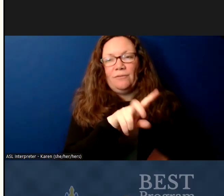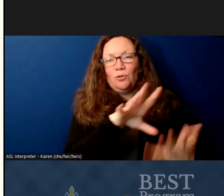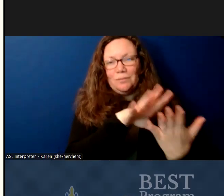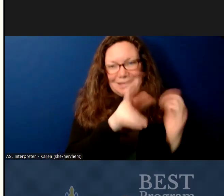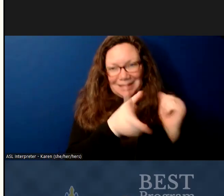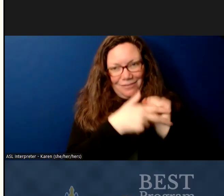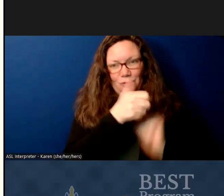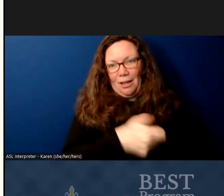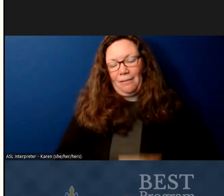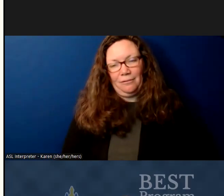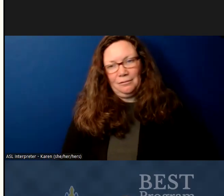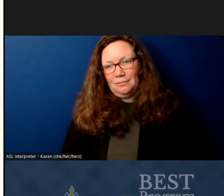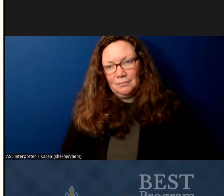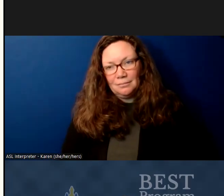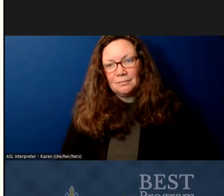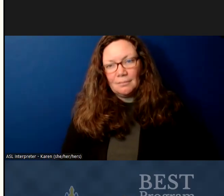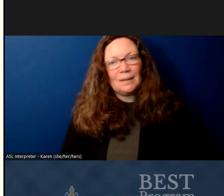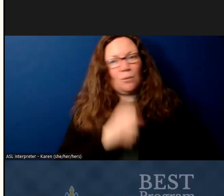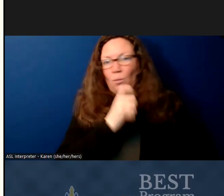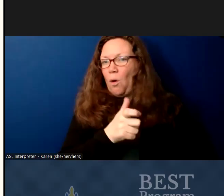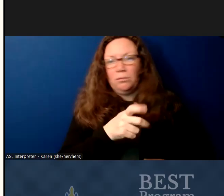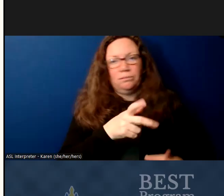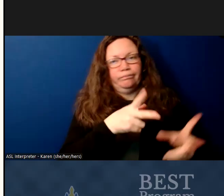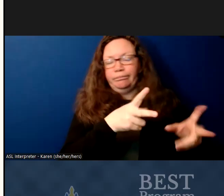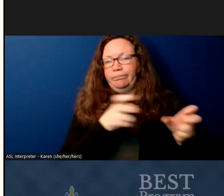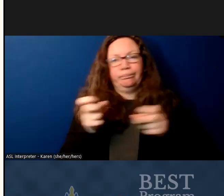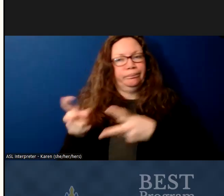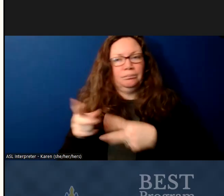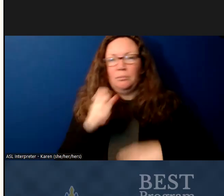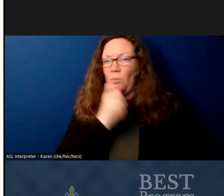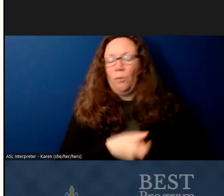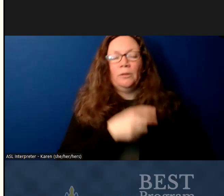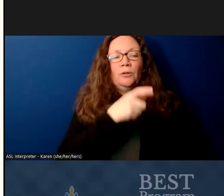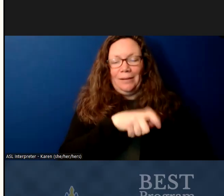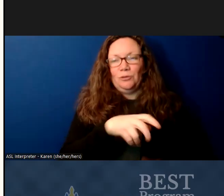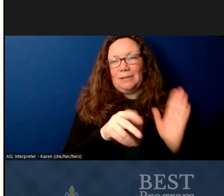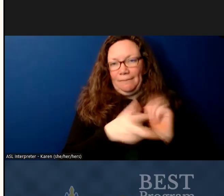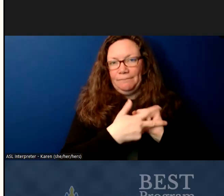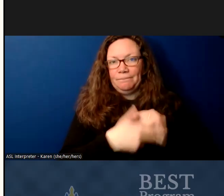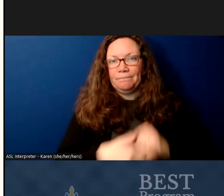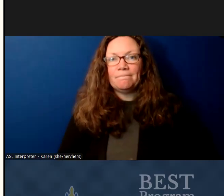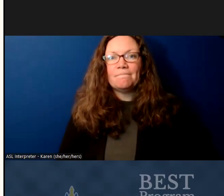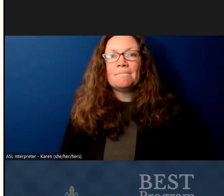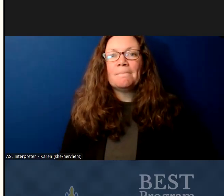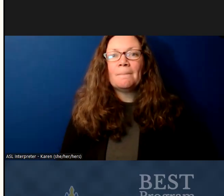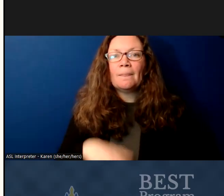crosswalk pre carryover activity calendar. We also have a list of training that are available